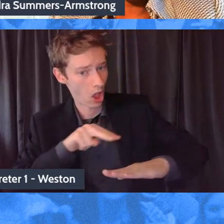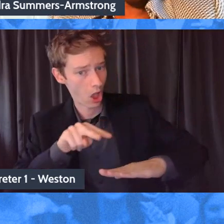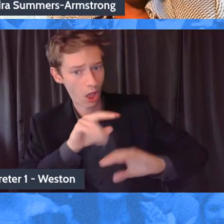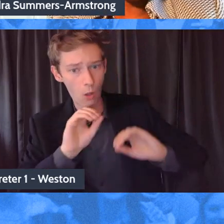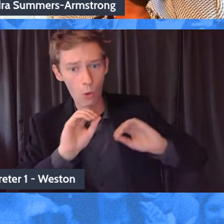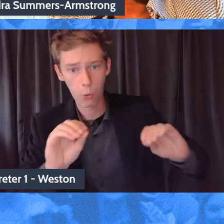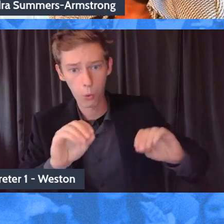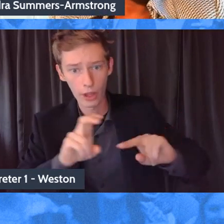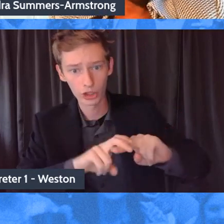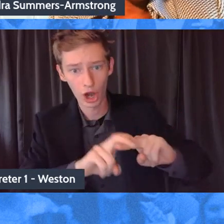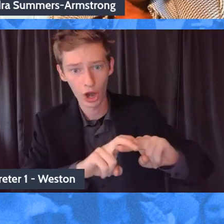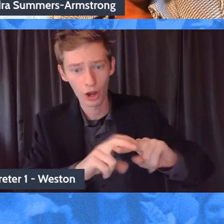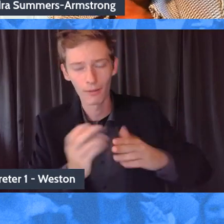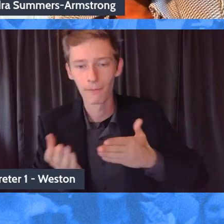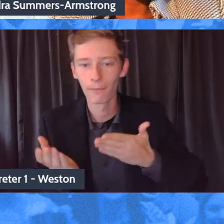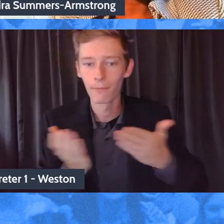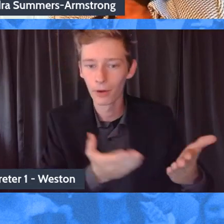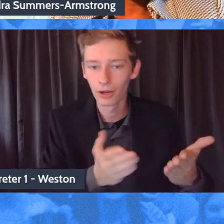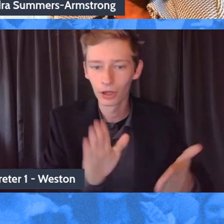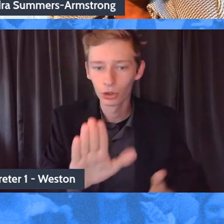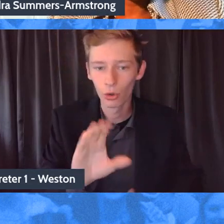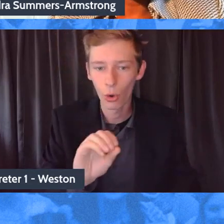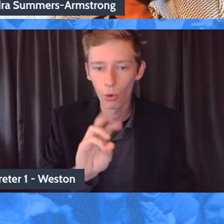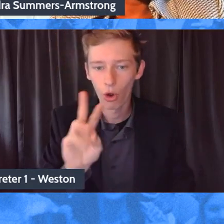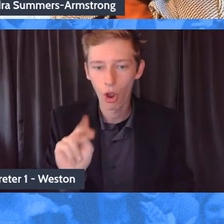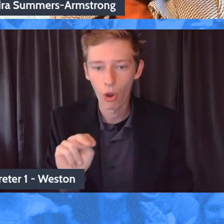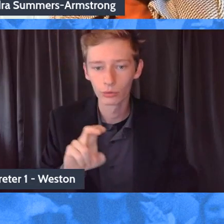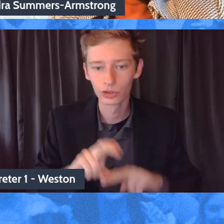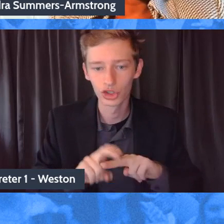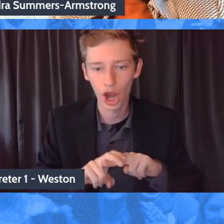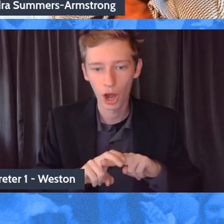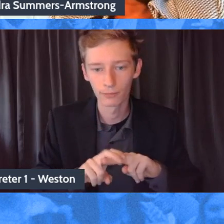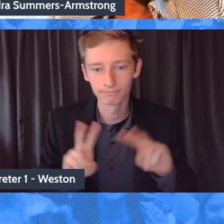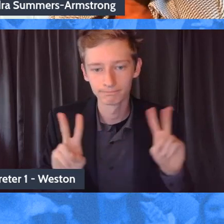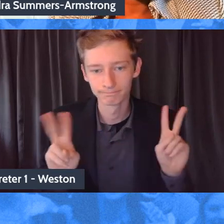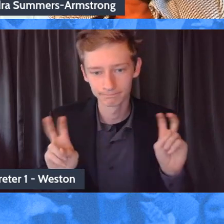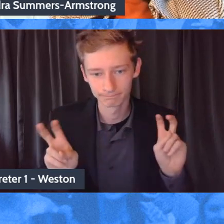So just, it is so vital that we're there.